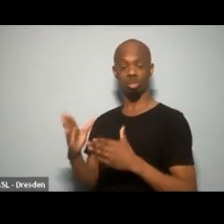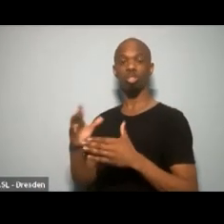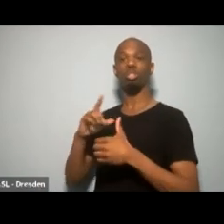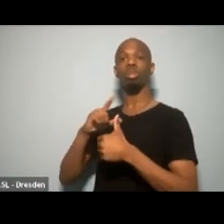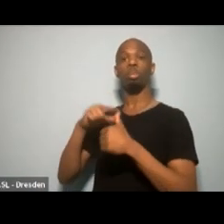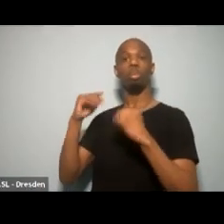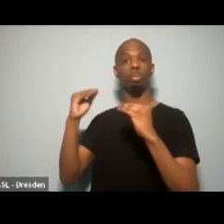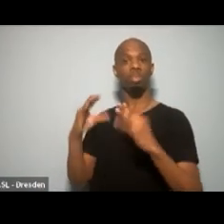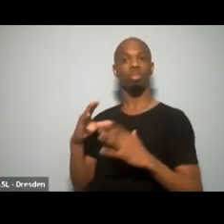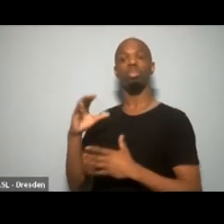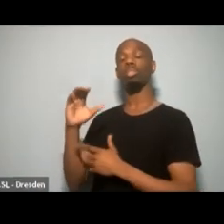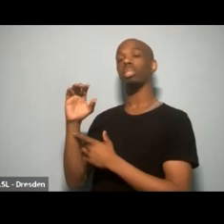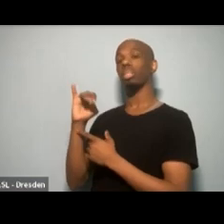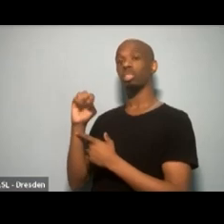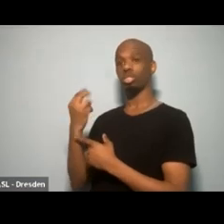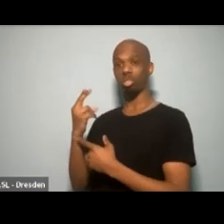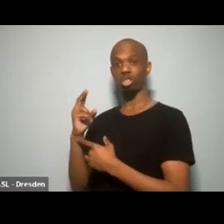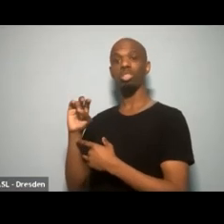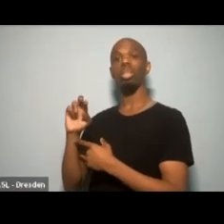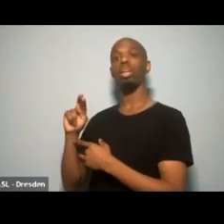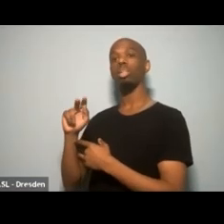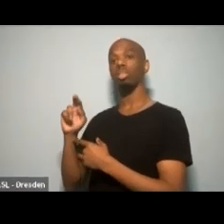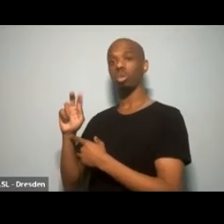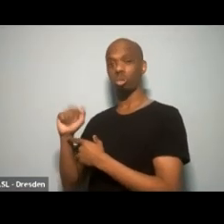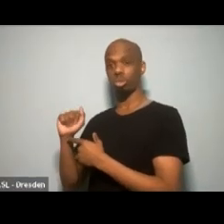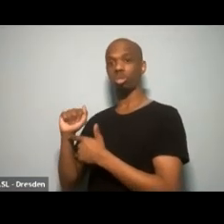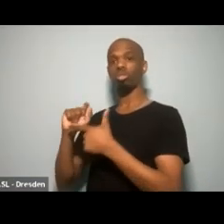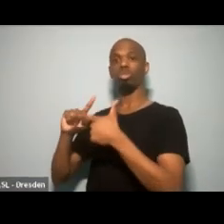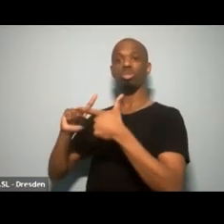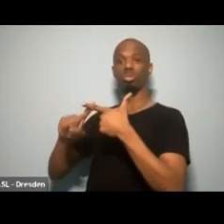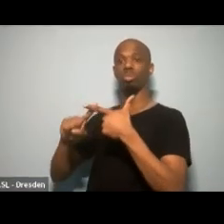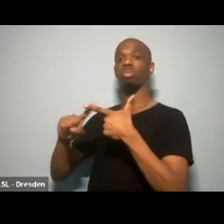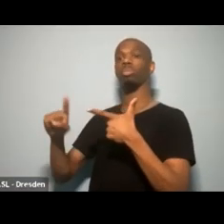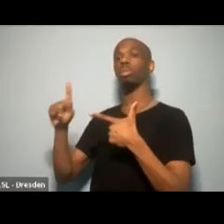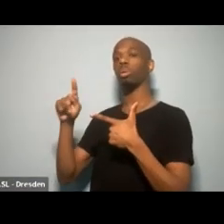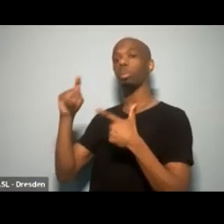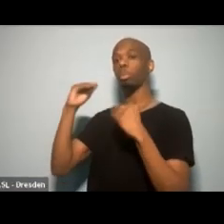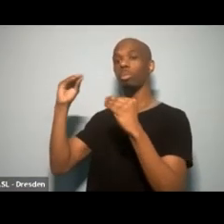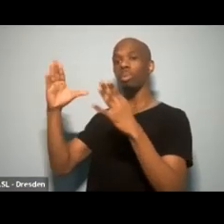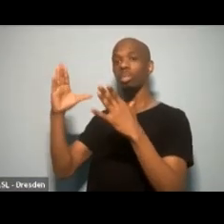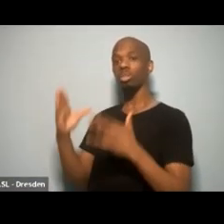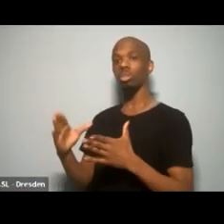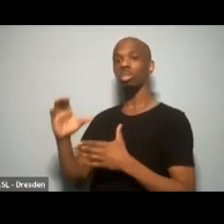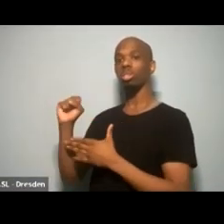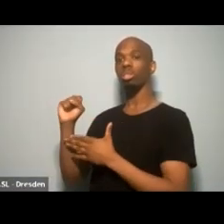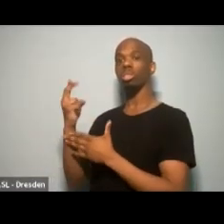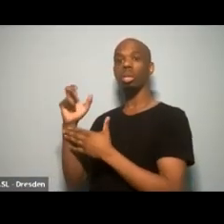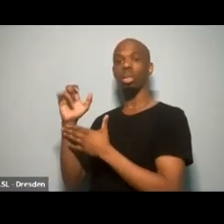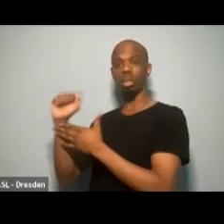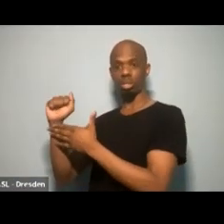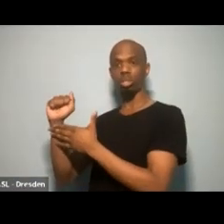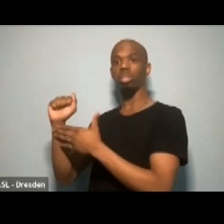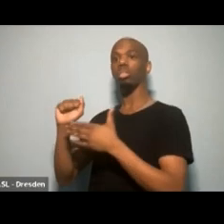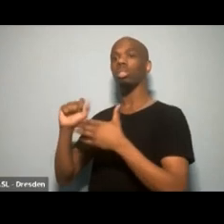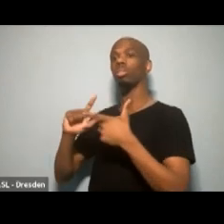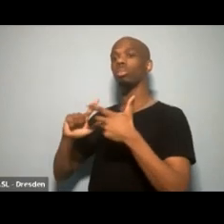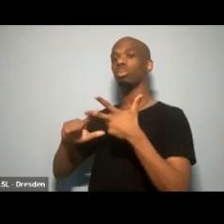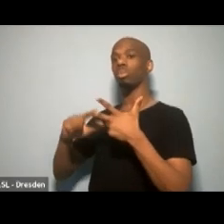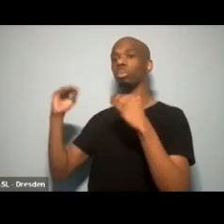and Dr. Olusola John, as well as our reviewer. Professor Cynthia Schneider